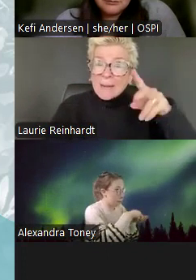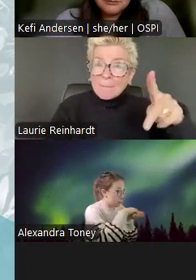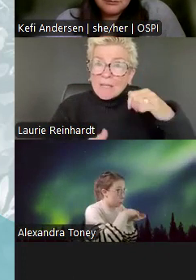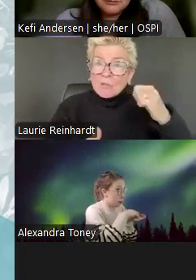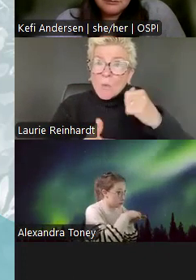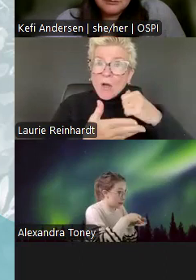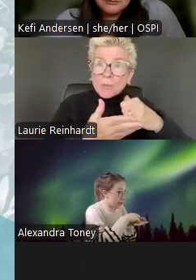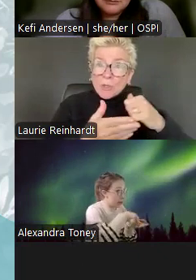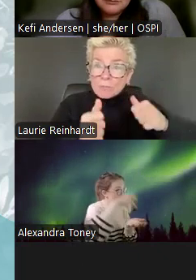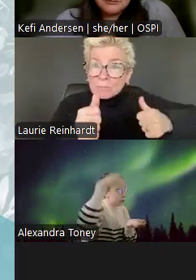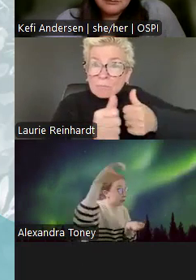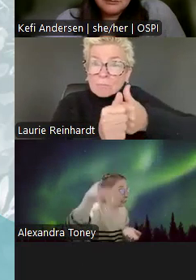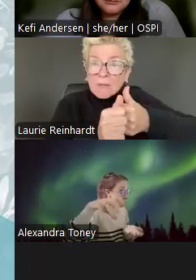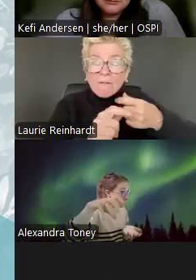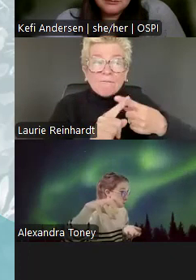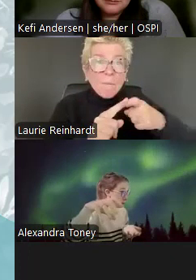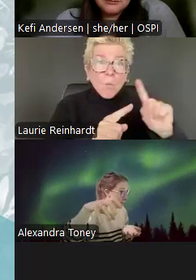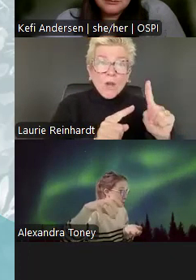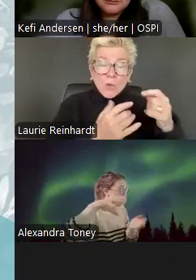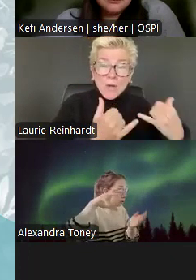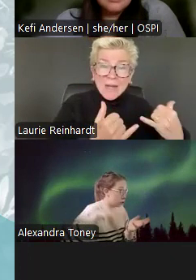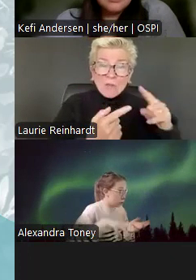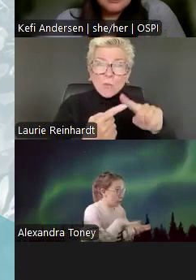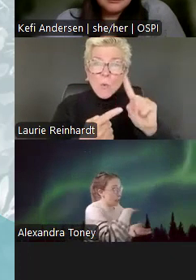from where you're at and where you need to be right and so those should be things